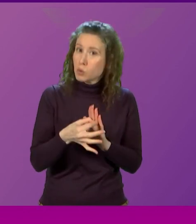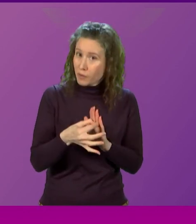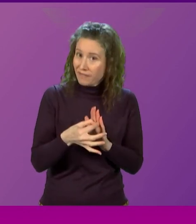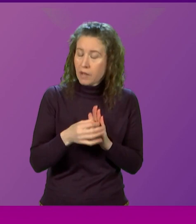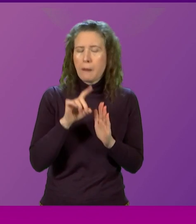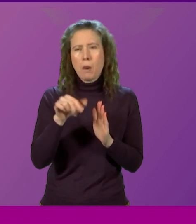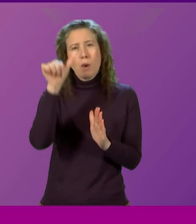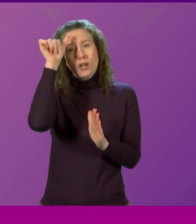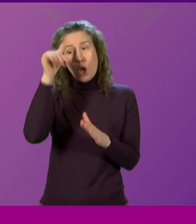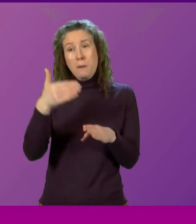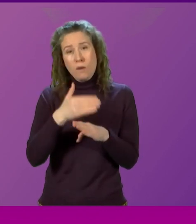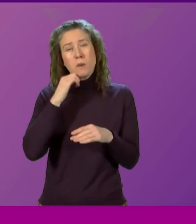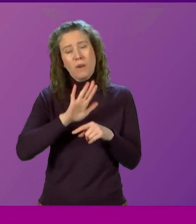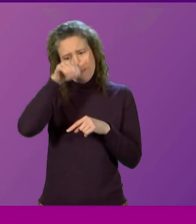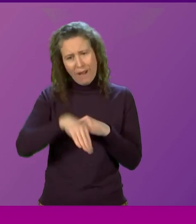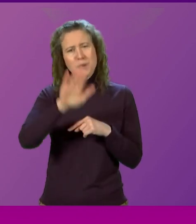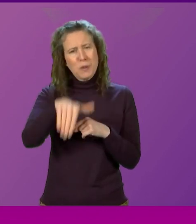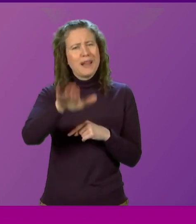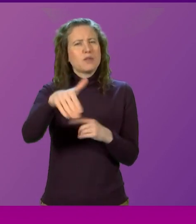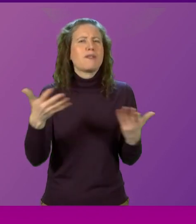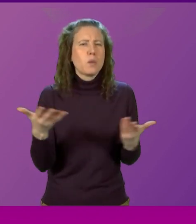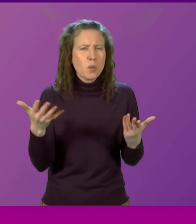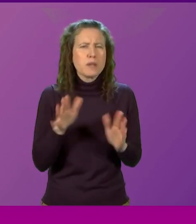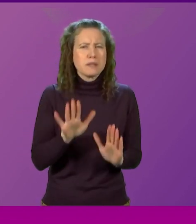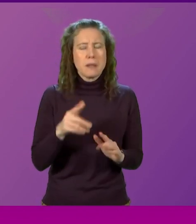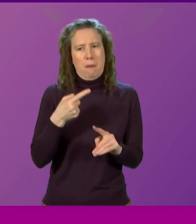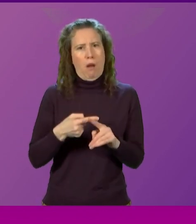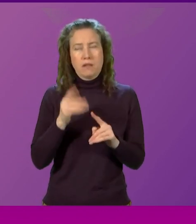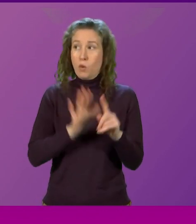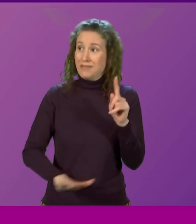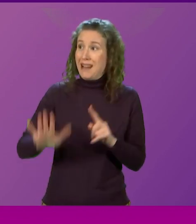However, we know that performance will fluctuate, and for the national picture, as well as for